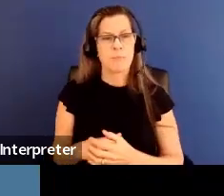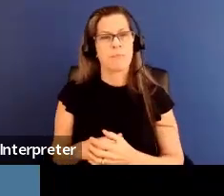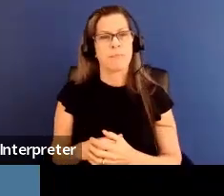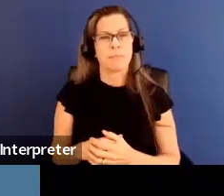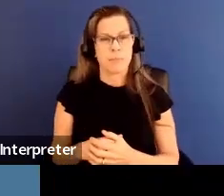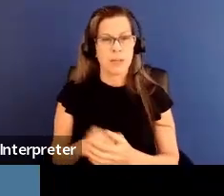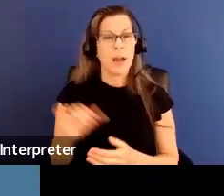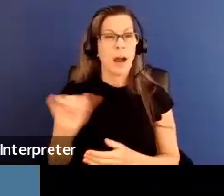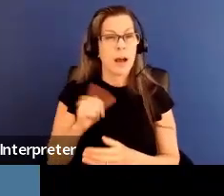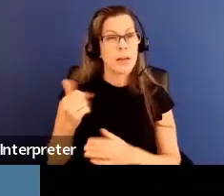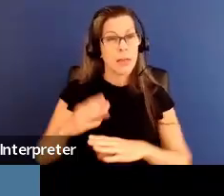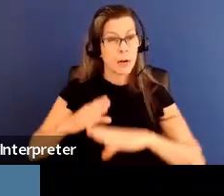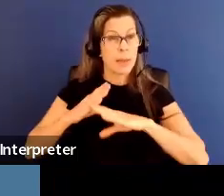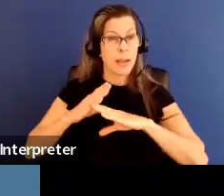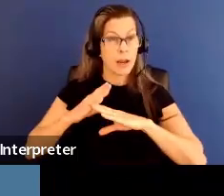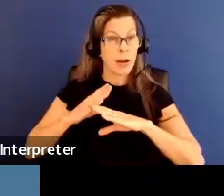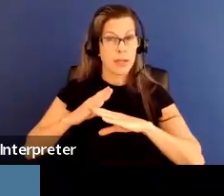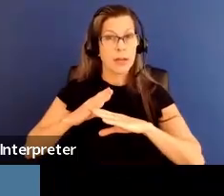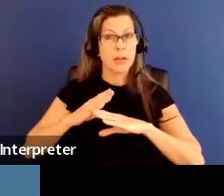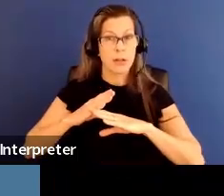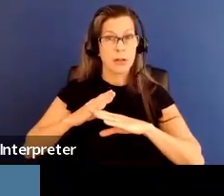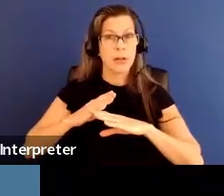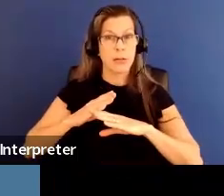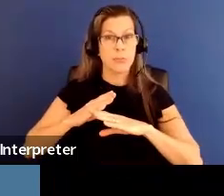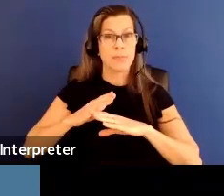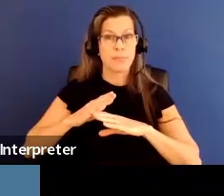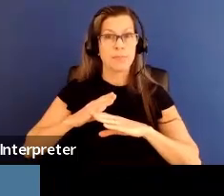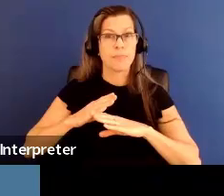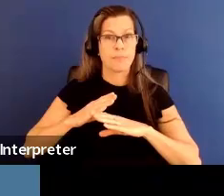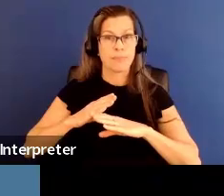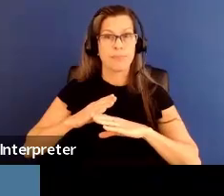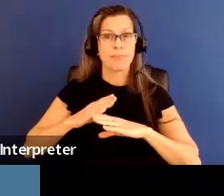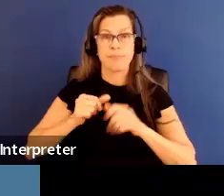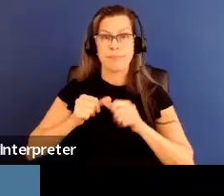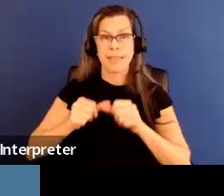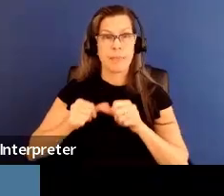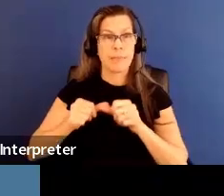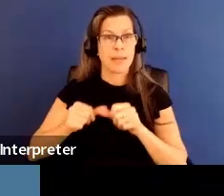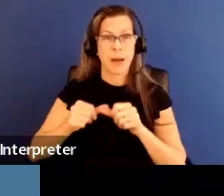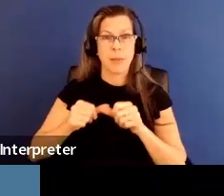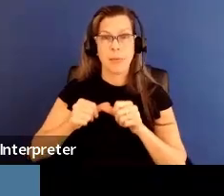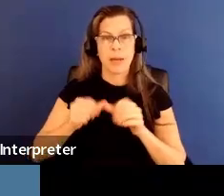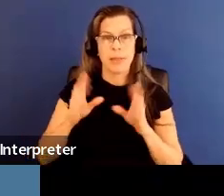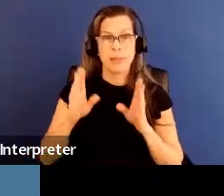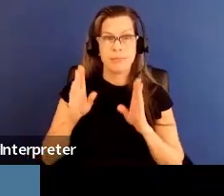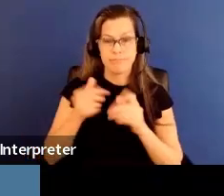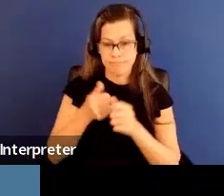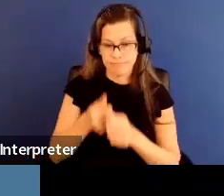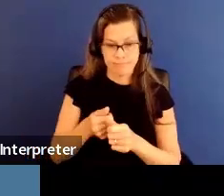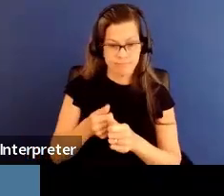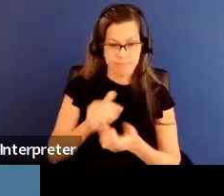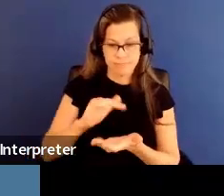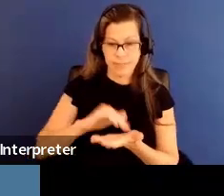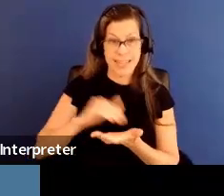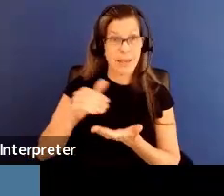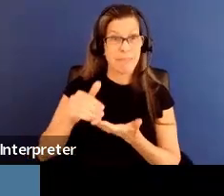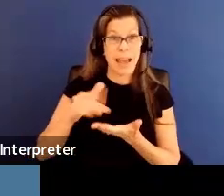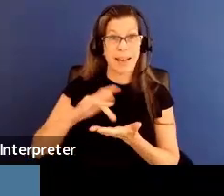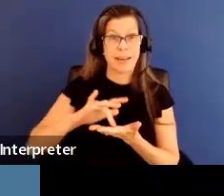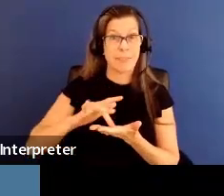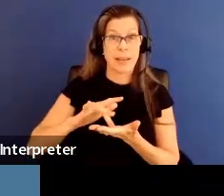to pay out of pocket… It's been a huge barrier especially to medications that are $200-$300 a month. Then